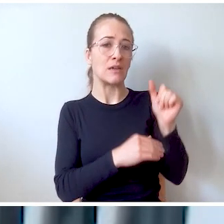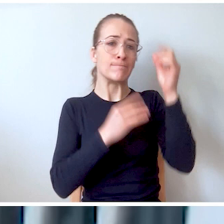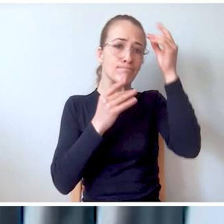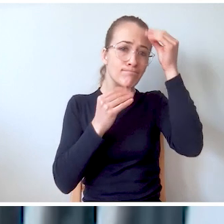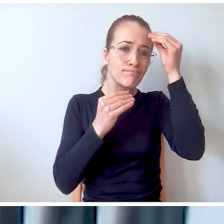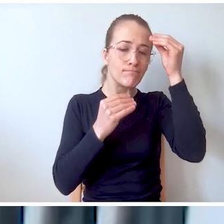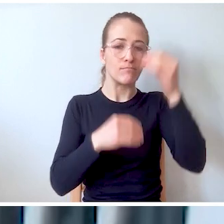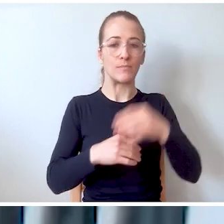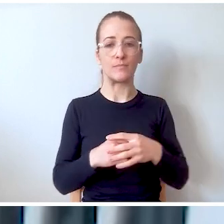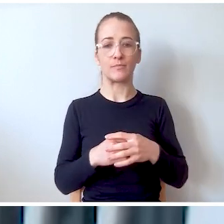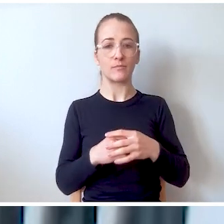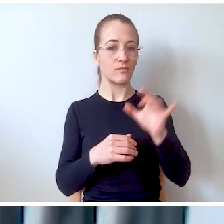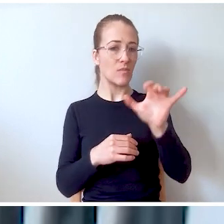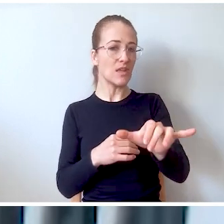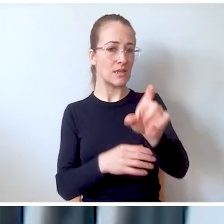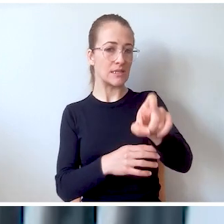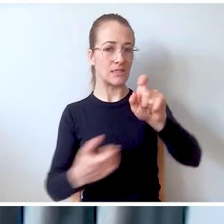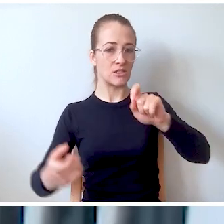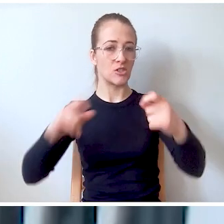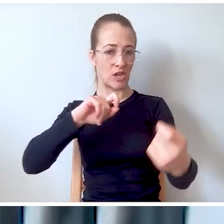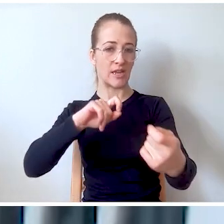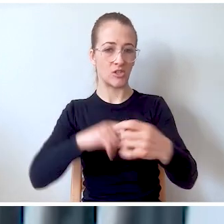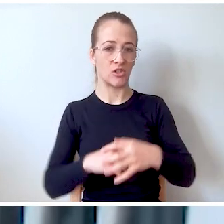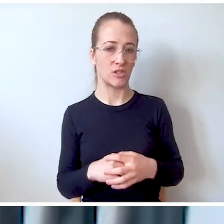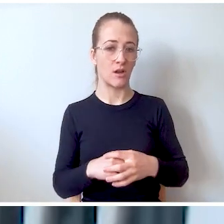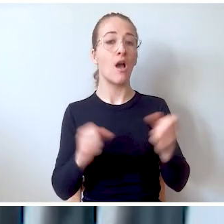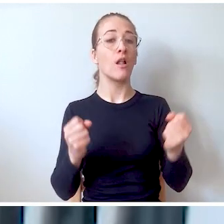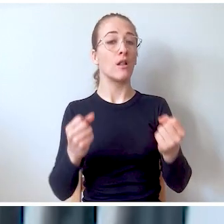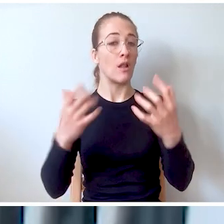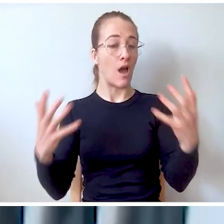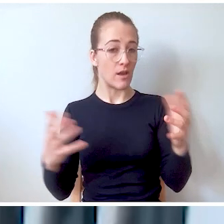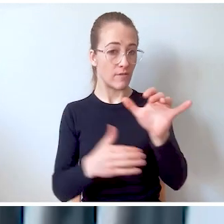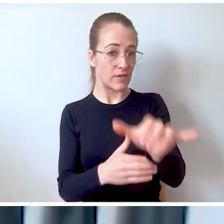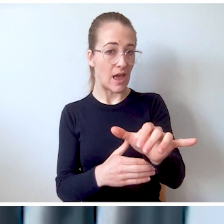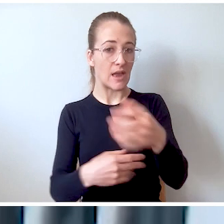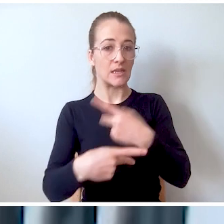And that, I think, needs to change. And a lot of that I think, is the product